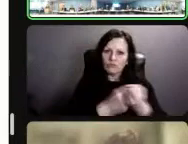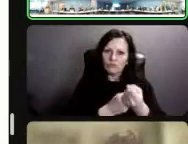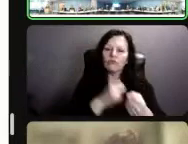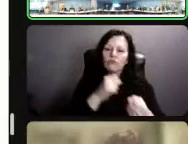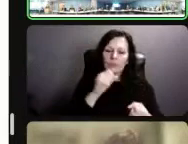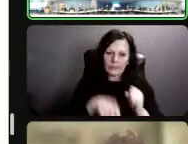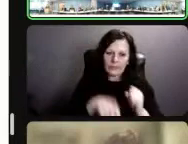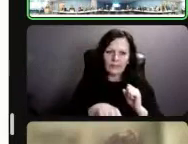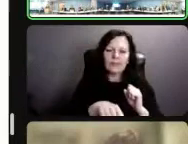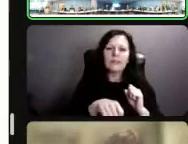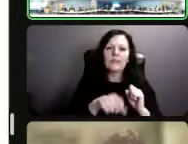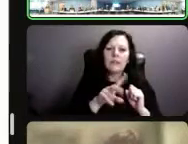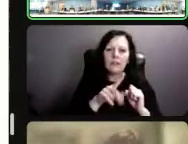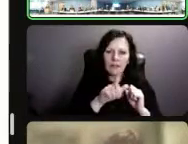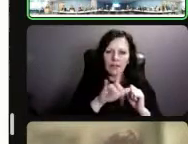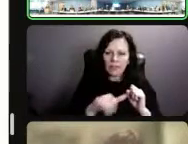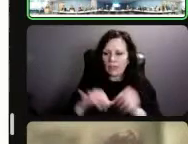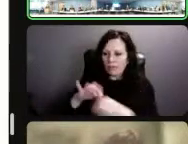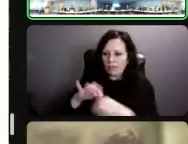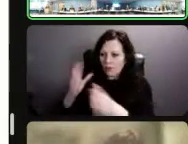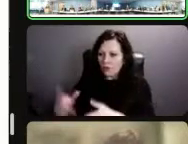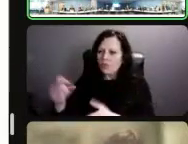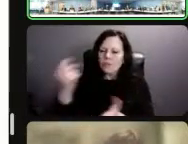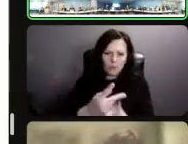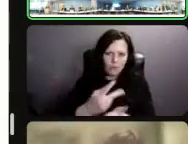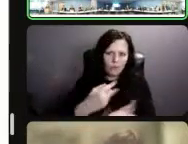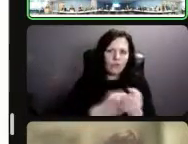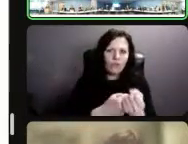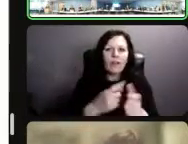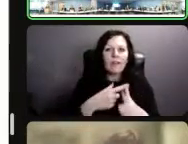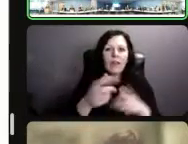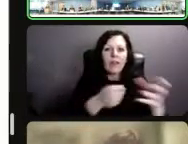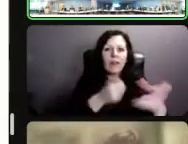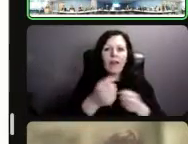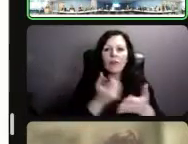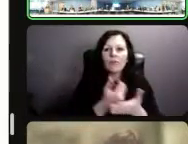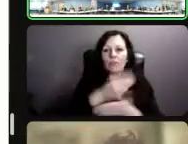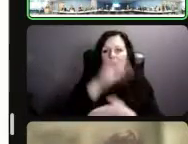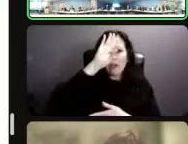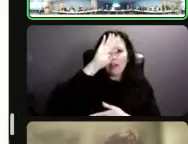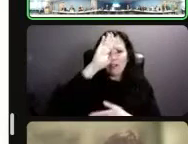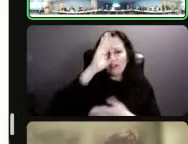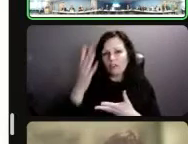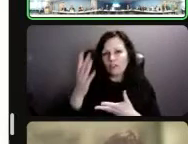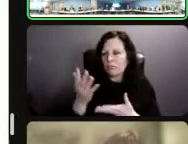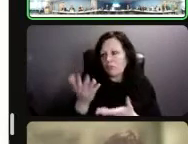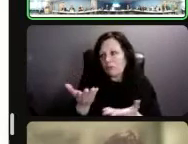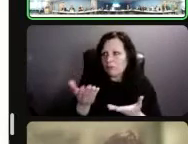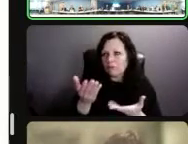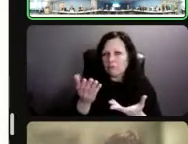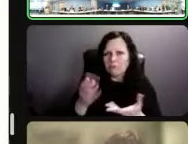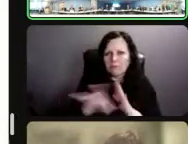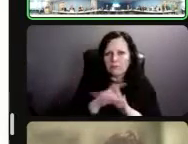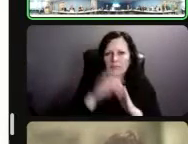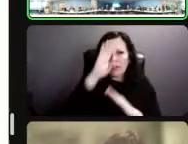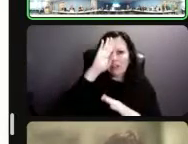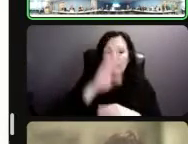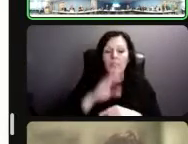JUST HELPS ME UNDERSTAND THINGS BETTER. SO SAY WE WENT FOR A LEVY